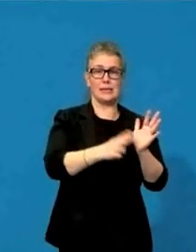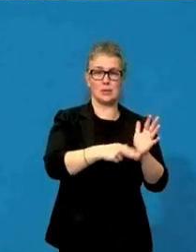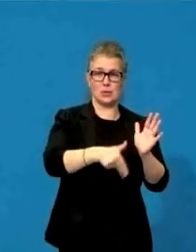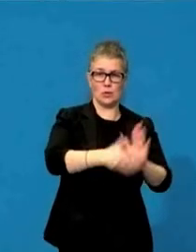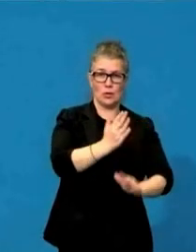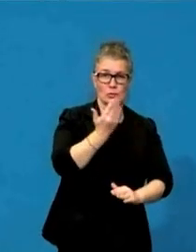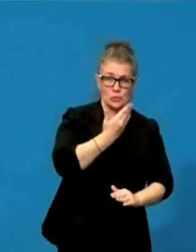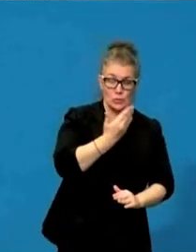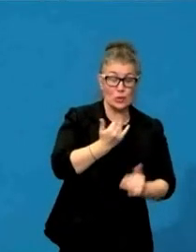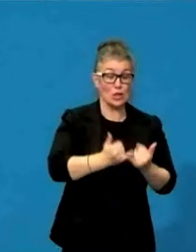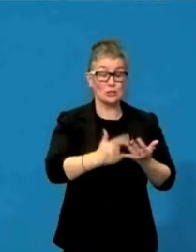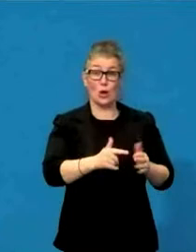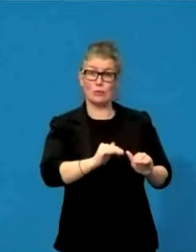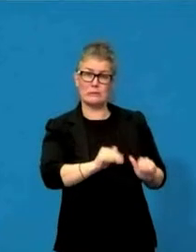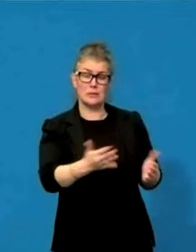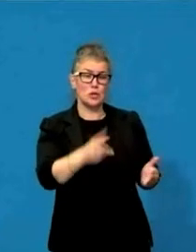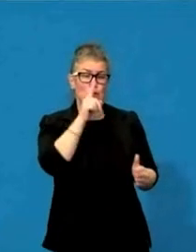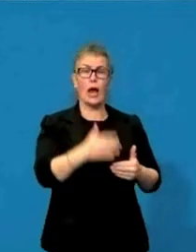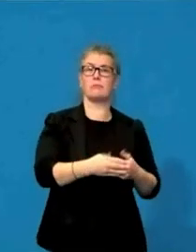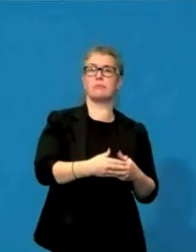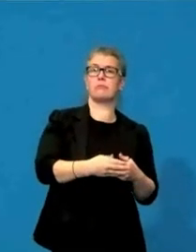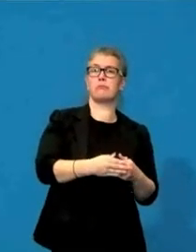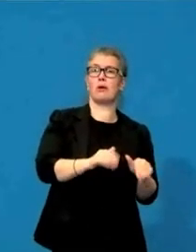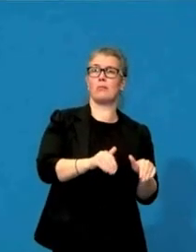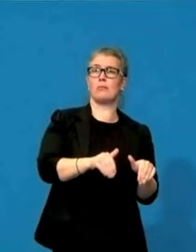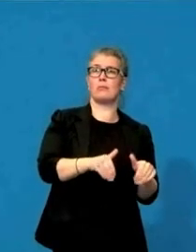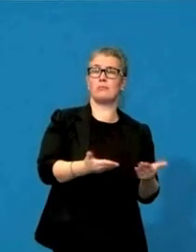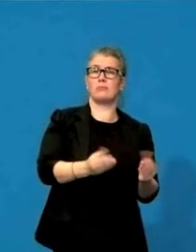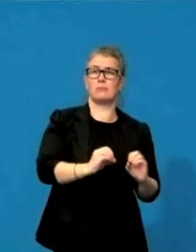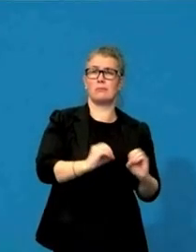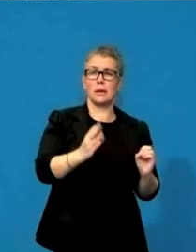them, "Well, you can't just sit around home doing nothing. You need to earn yourself some money or you need to do something."